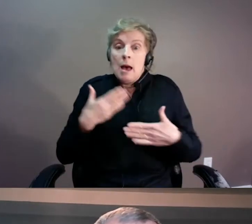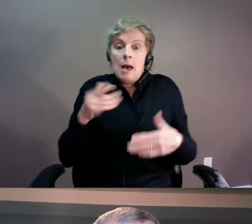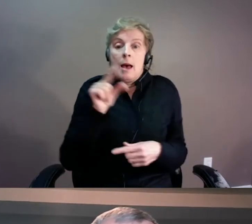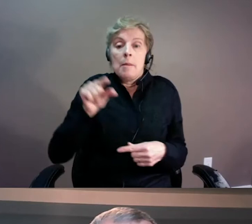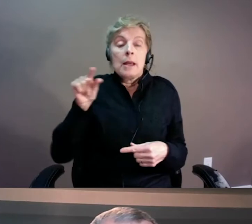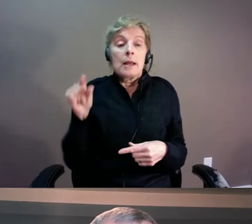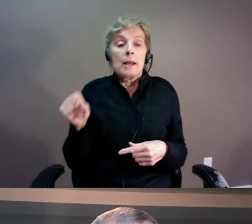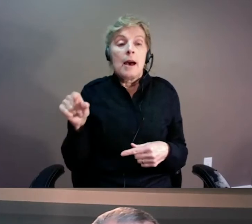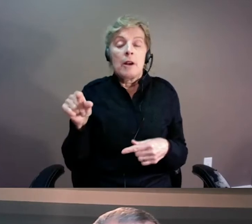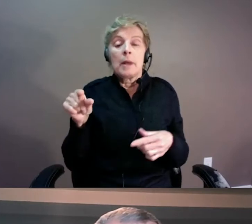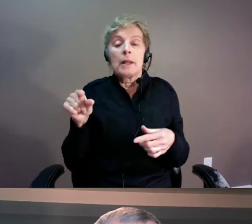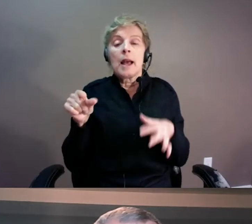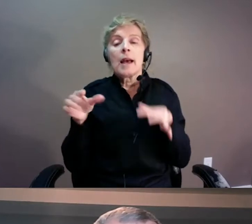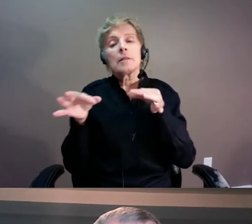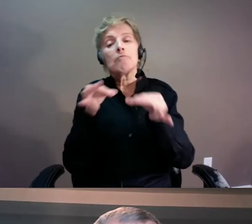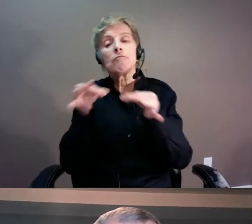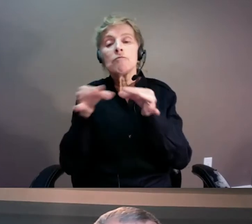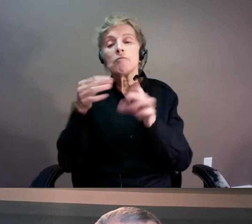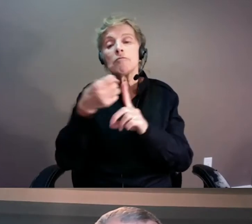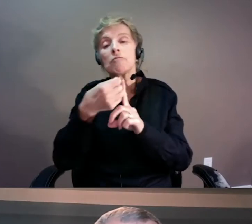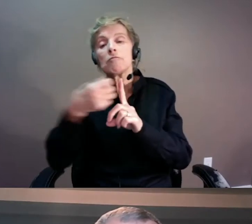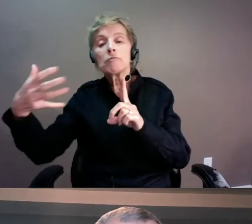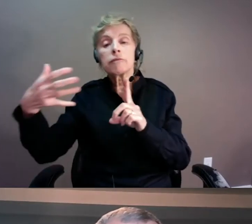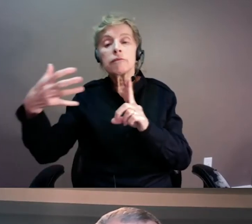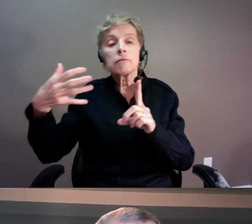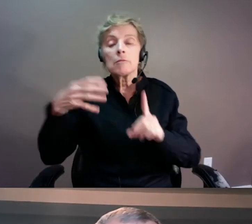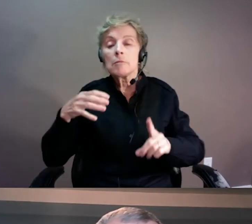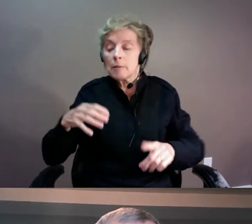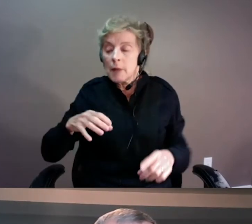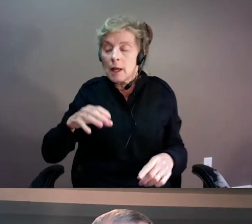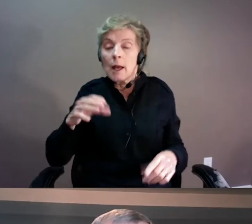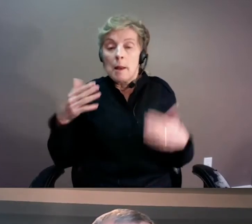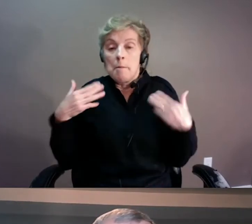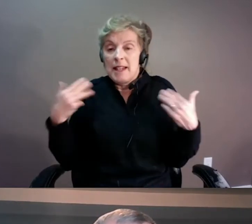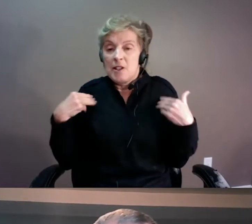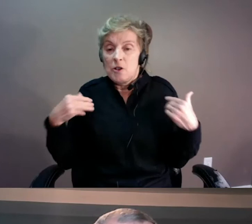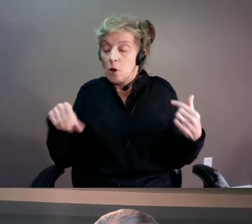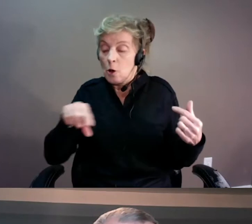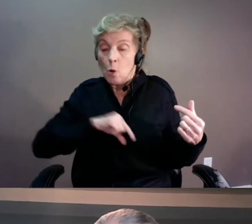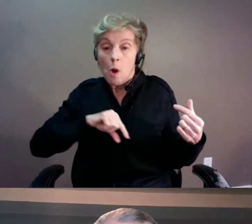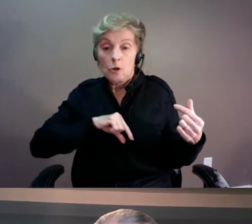described it, as Carla Qualtrough's job as the Minister for Disability and Inclusion,